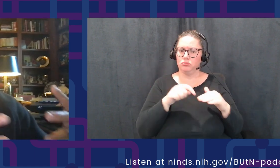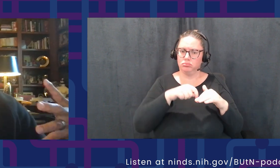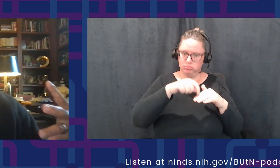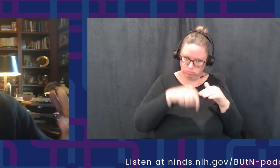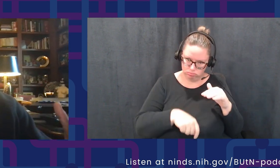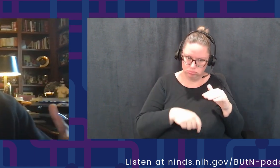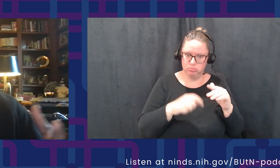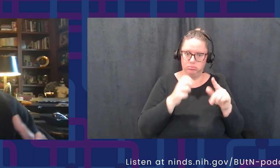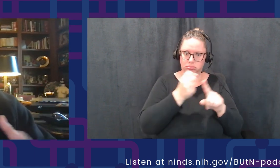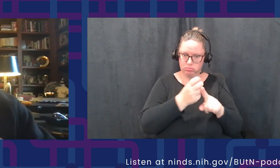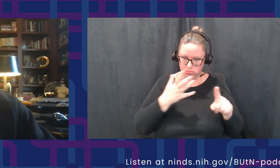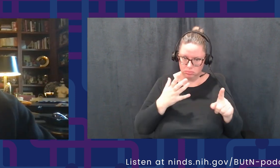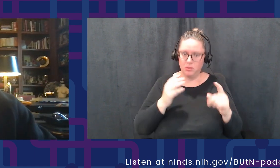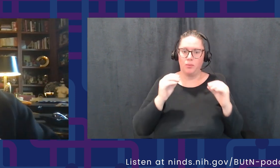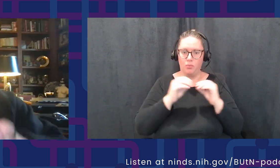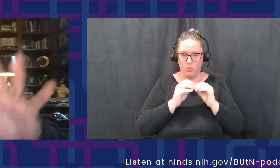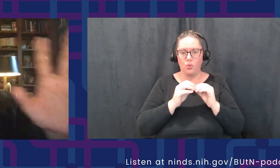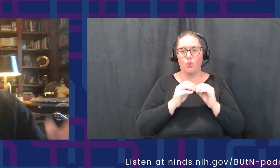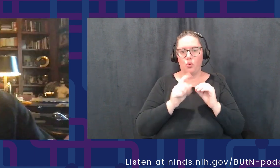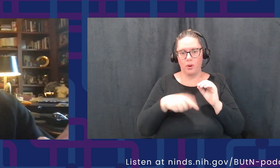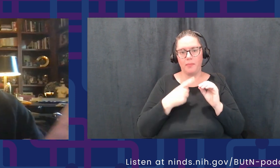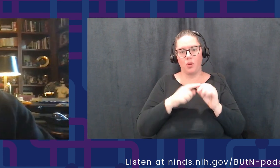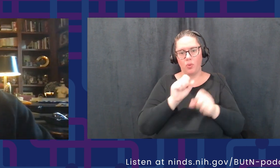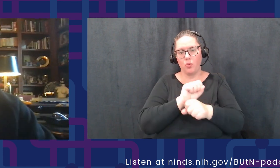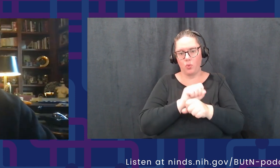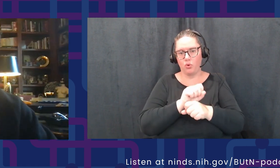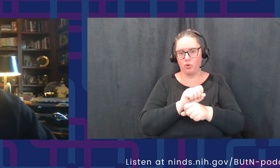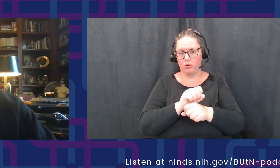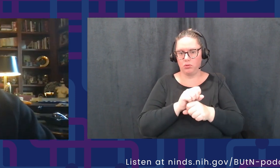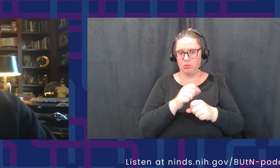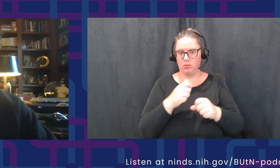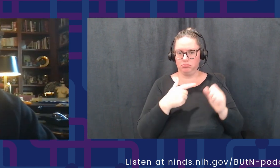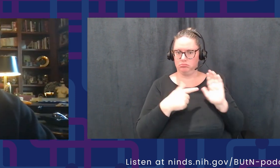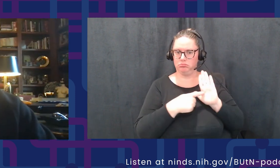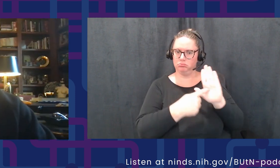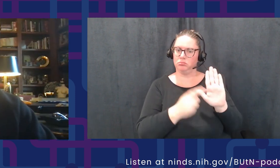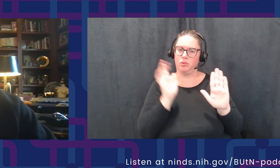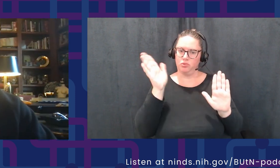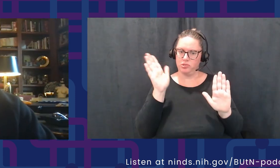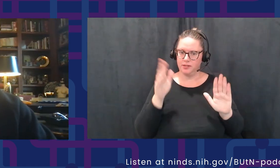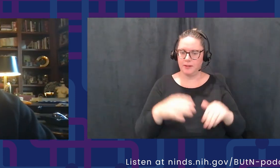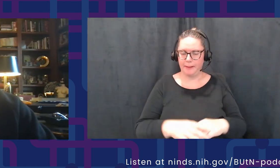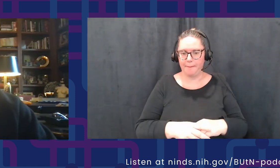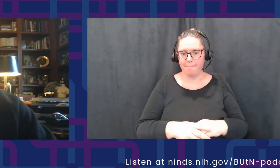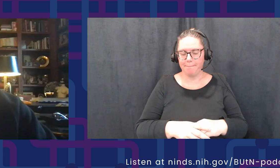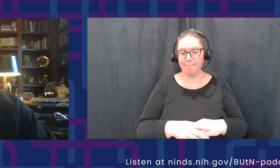go more in depth as to the work that they have they have in front of them and the work that you are presenting.